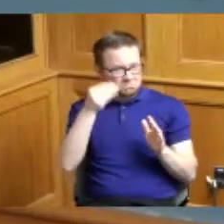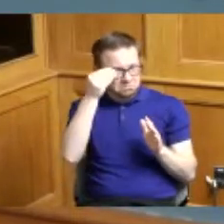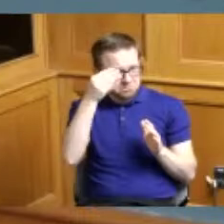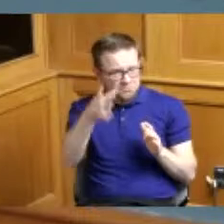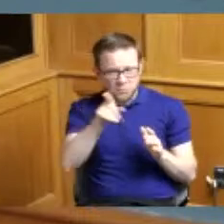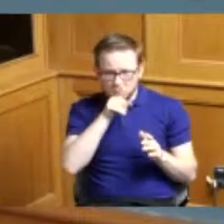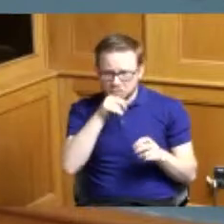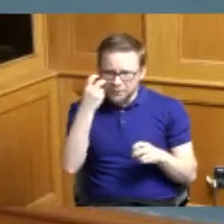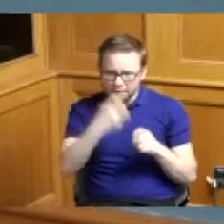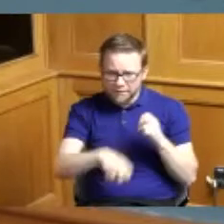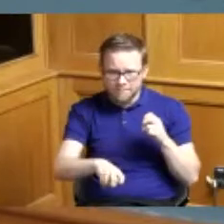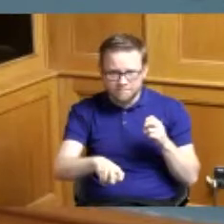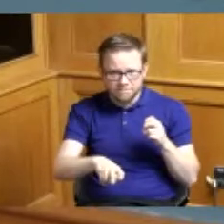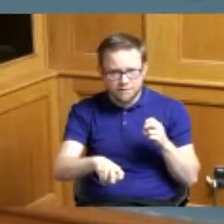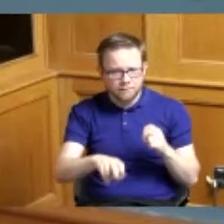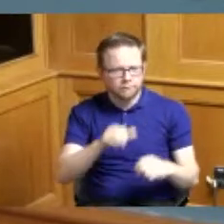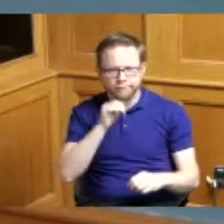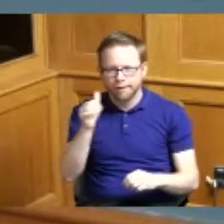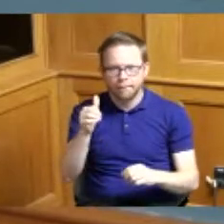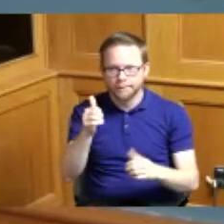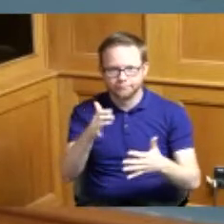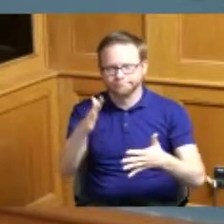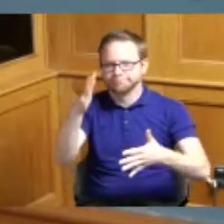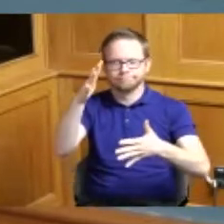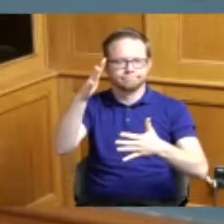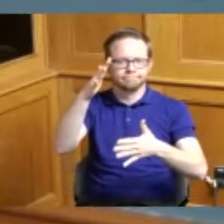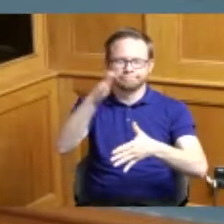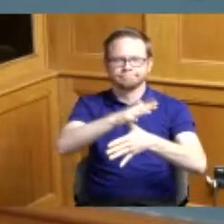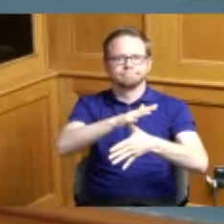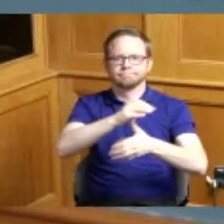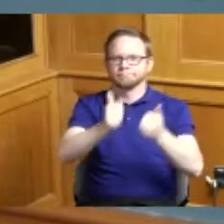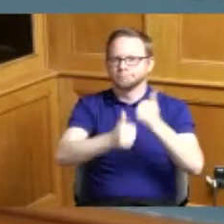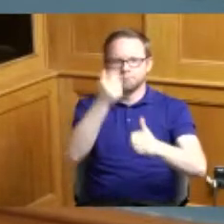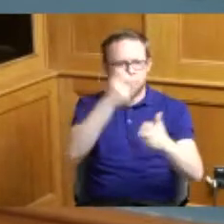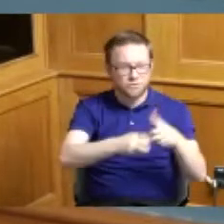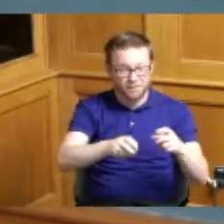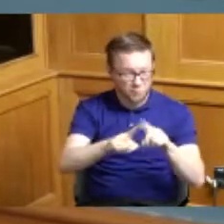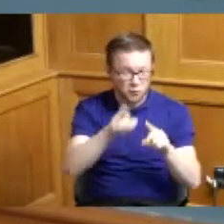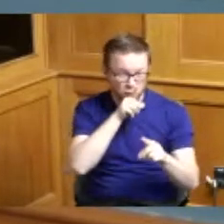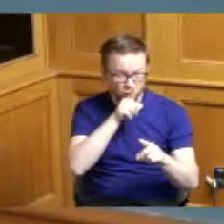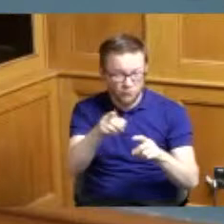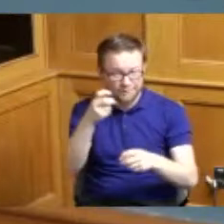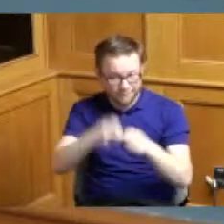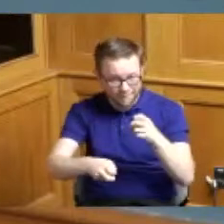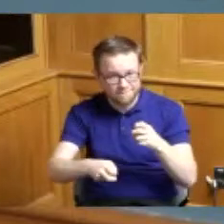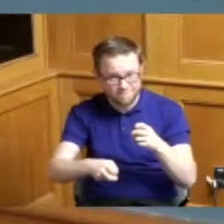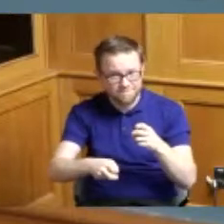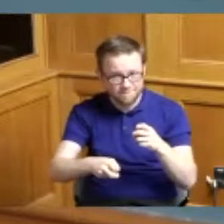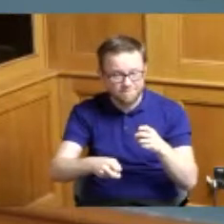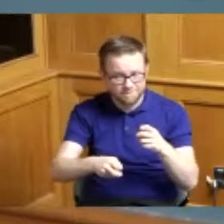not the only tough but one of the toughest things and I do have tremendous concern about a pattern